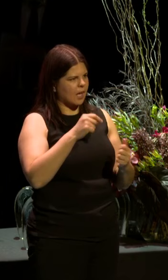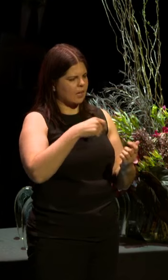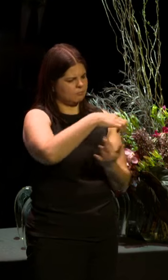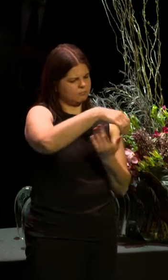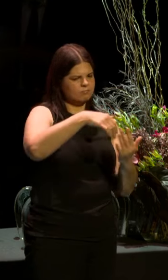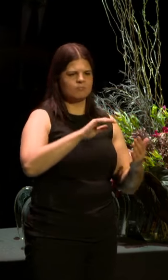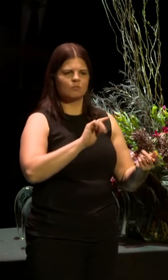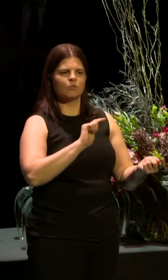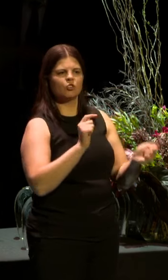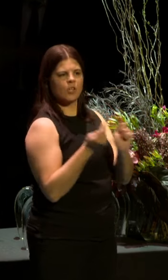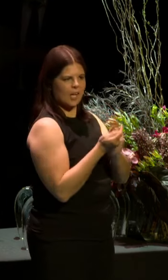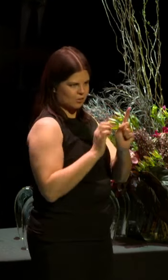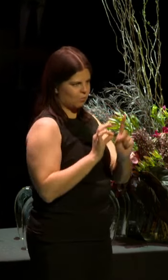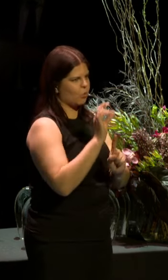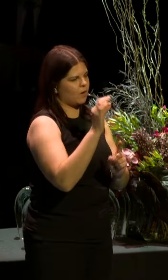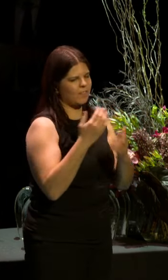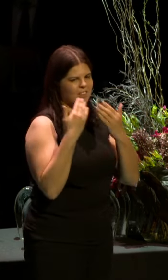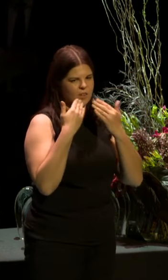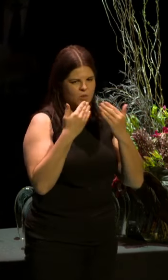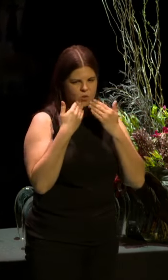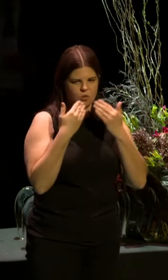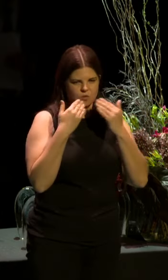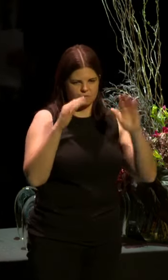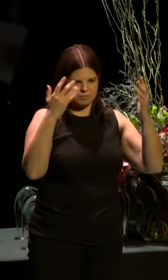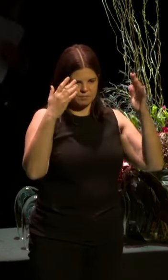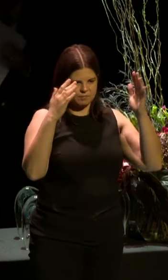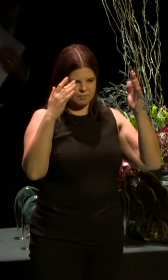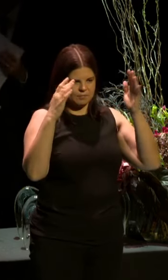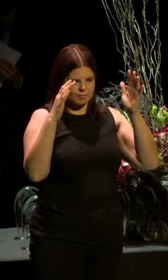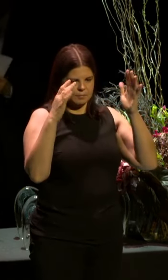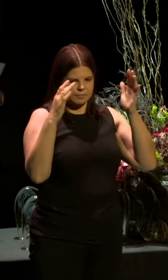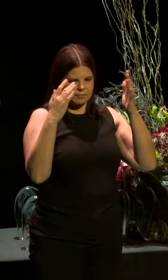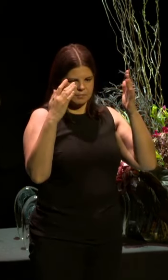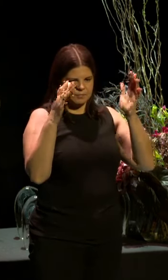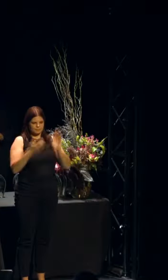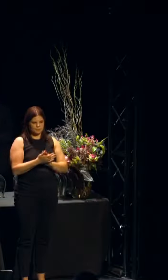Thank you very much.